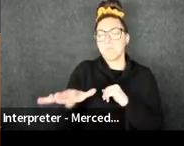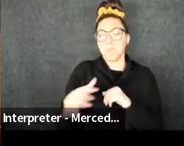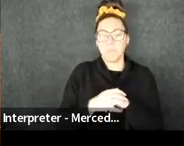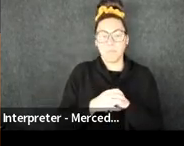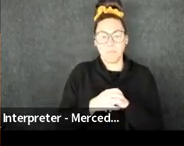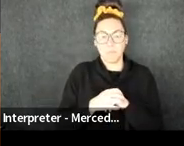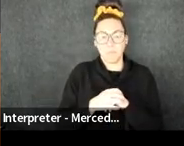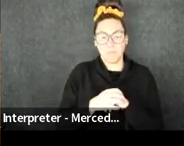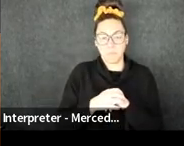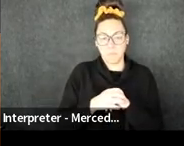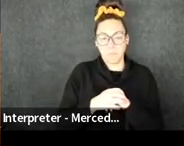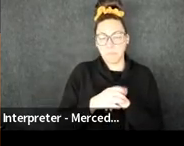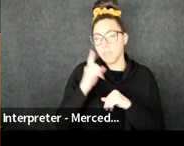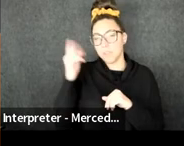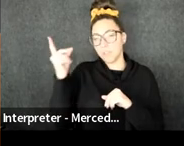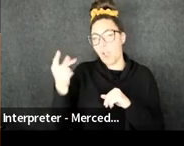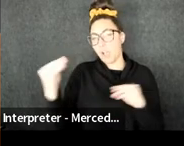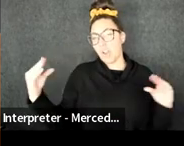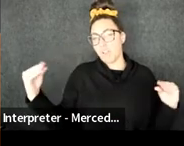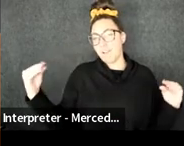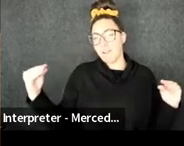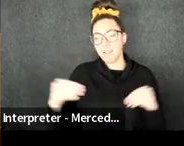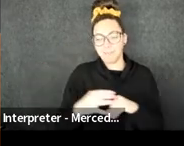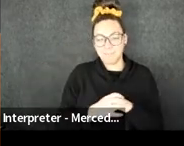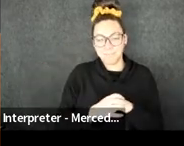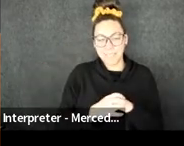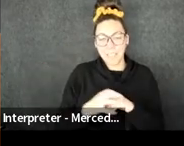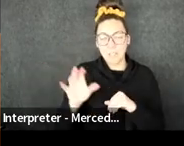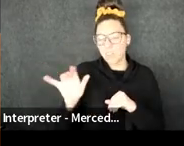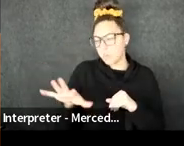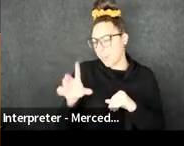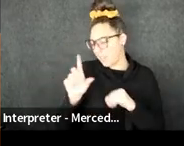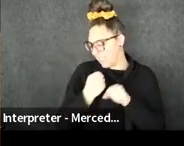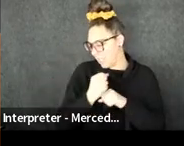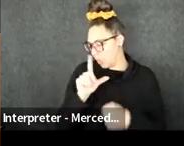the college was around 2015 to 2018.